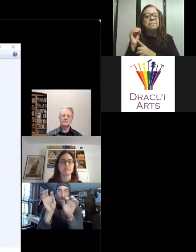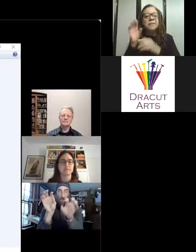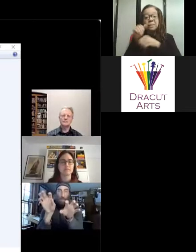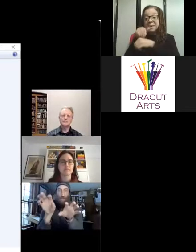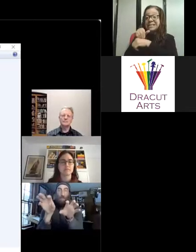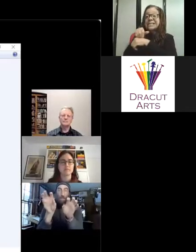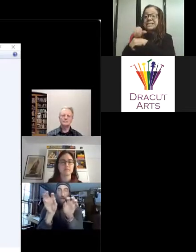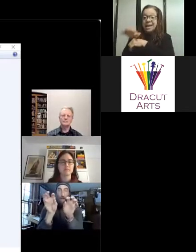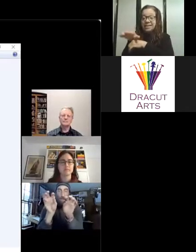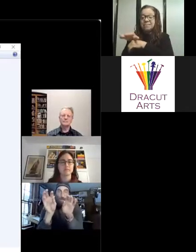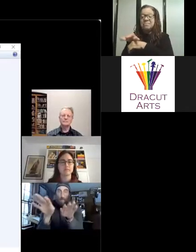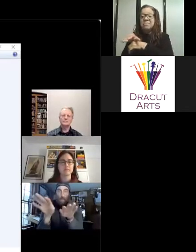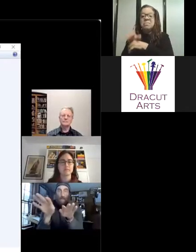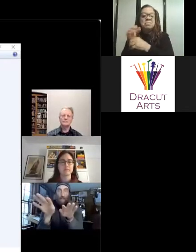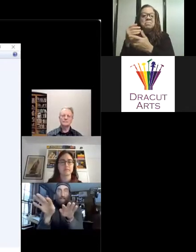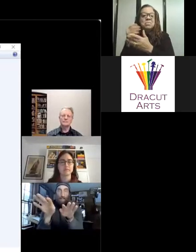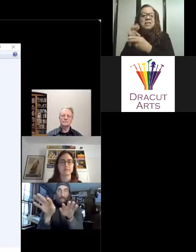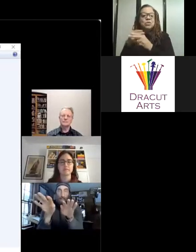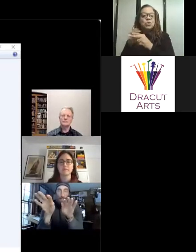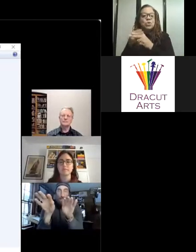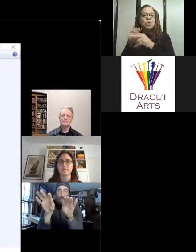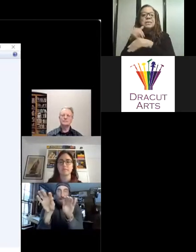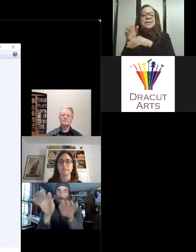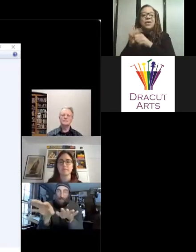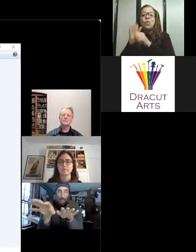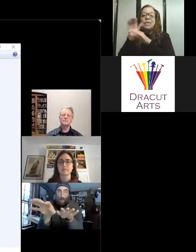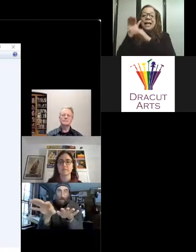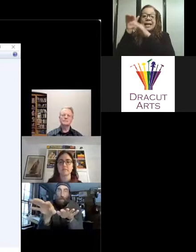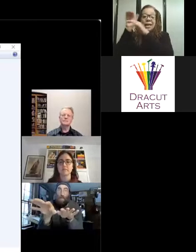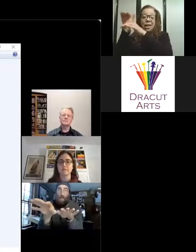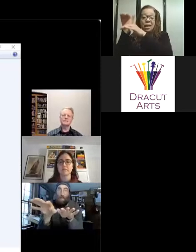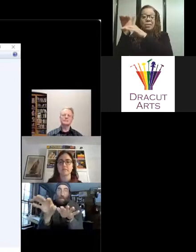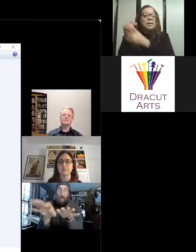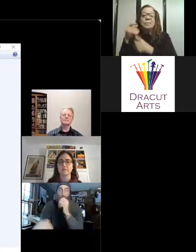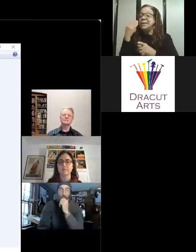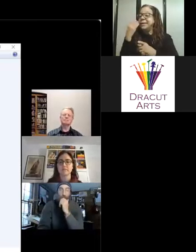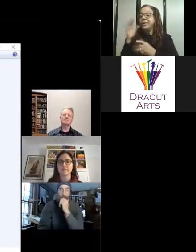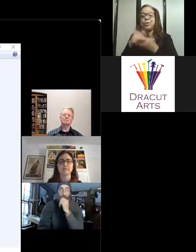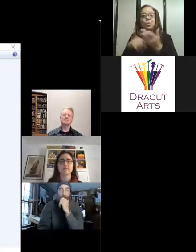They're in reserve, they're about to be sent over that hill, and into they don't know what! But they're about to find out.